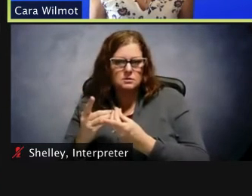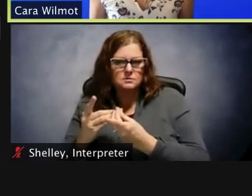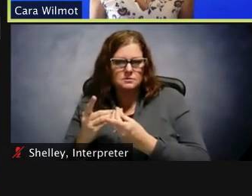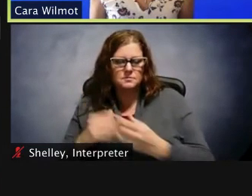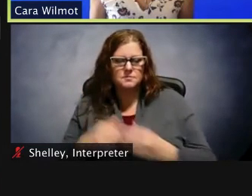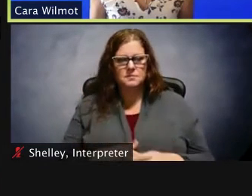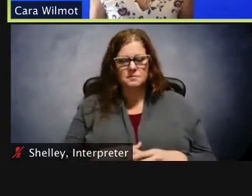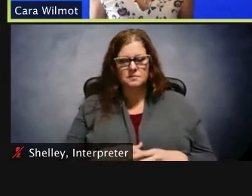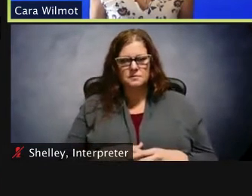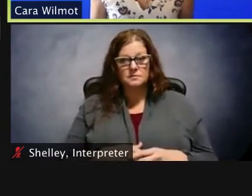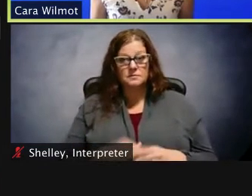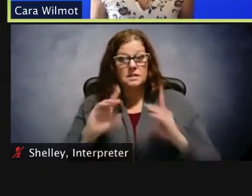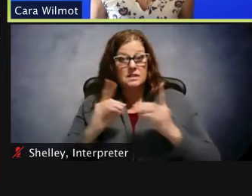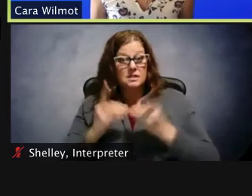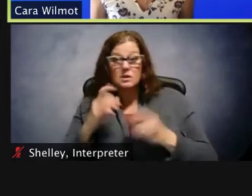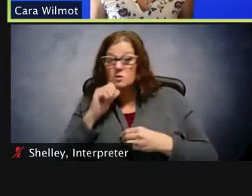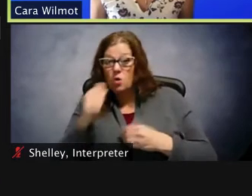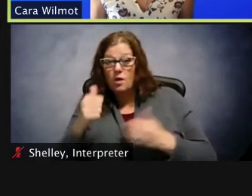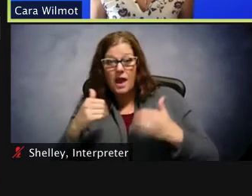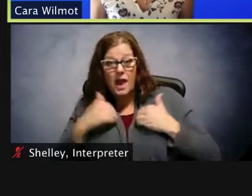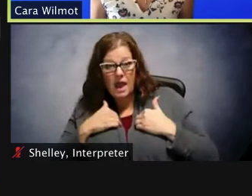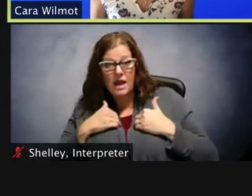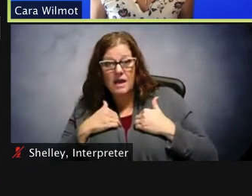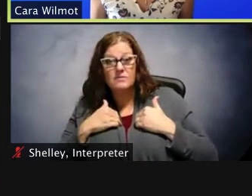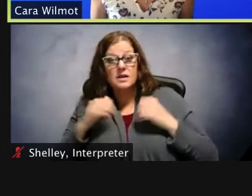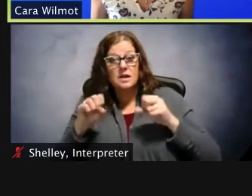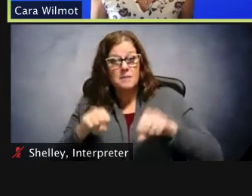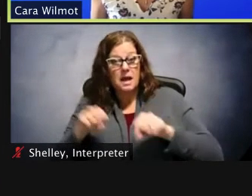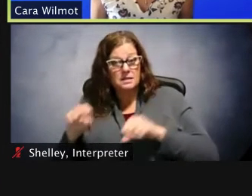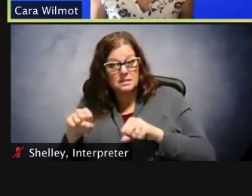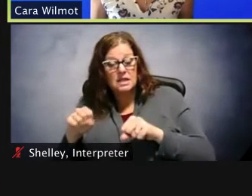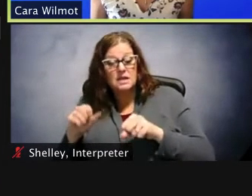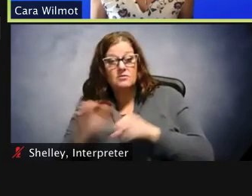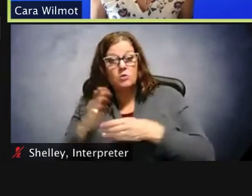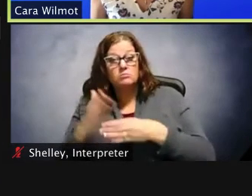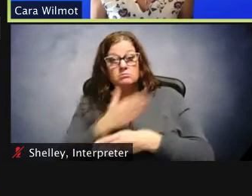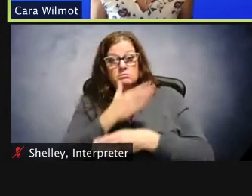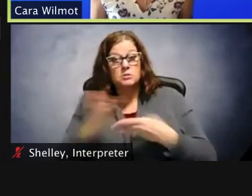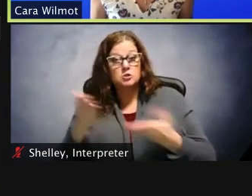For districts that do not have capacity, the full continuum of services may be provided through a